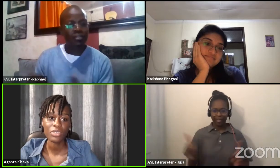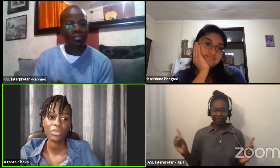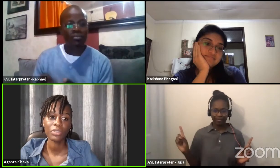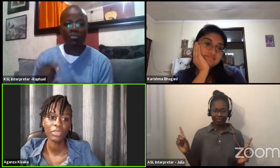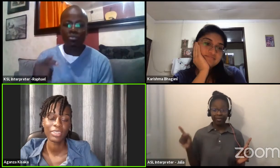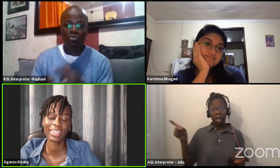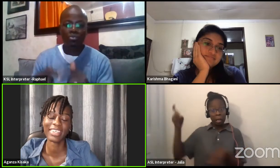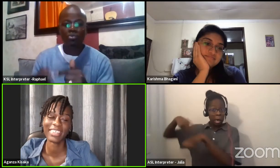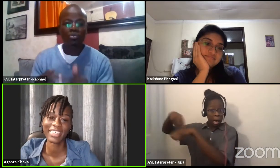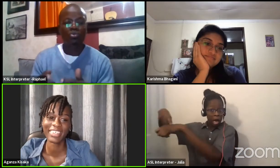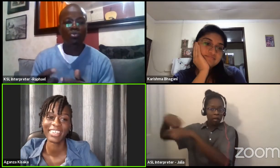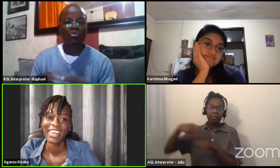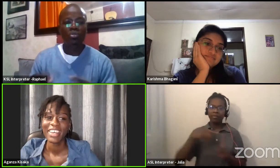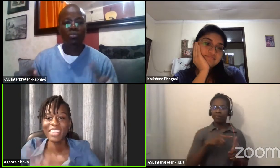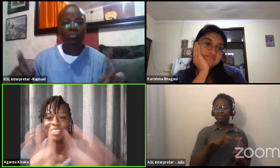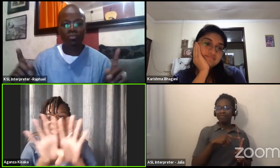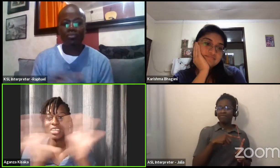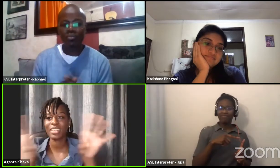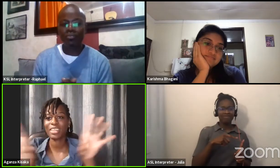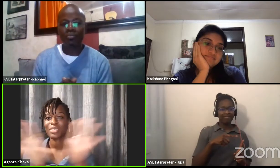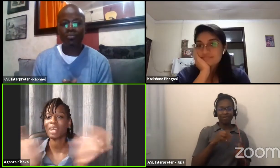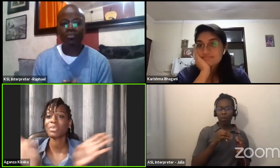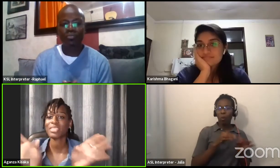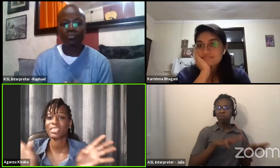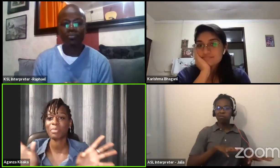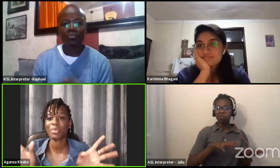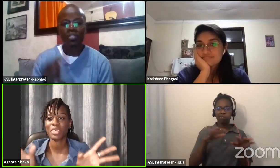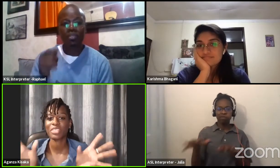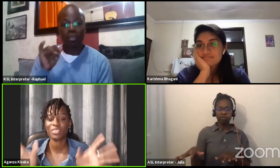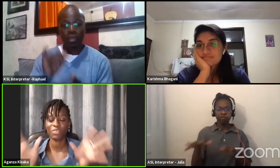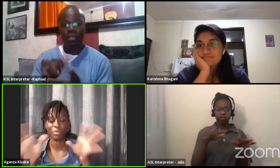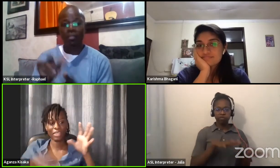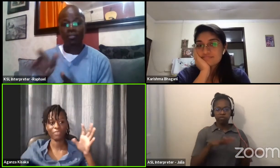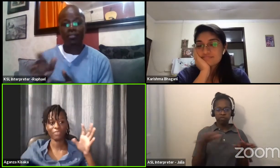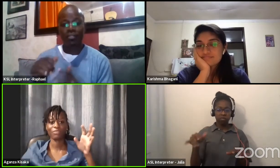So that was the separation for me first, just the man.